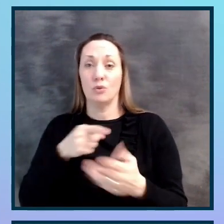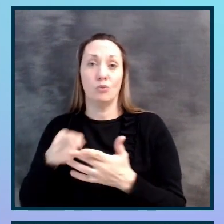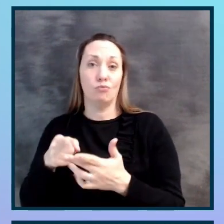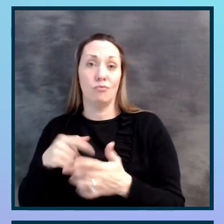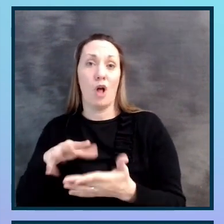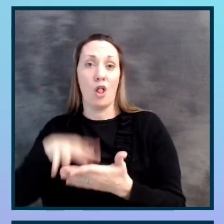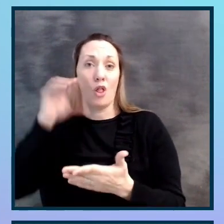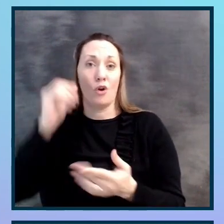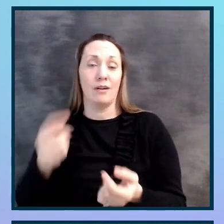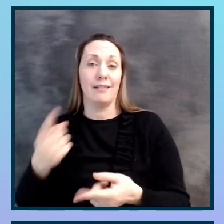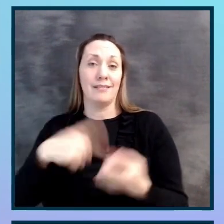Next slide, please.